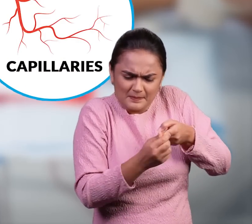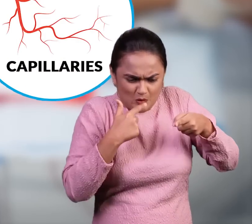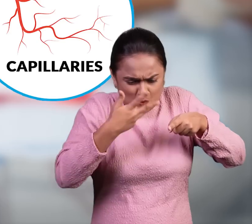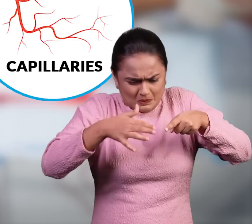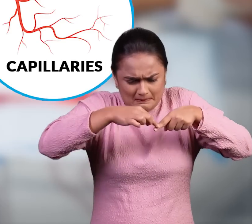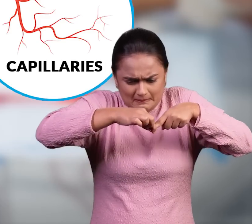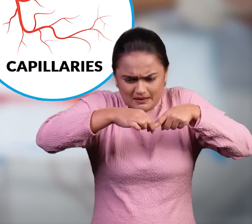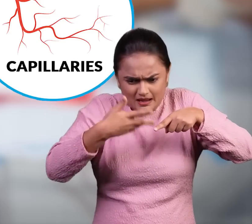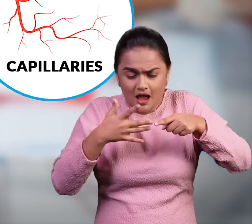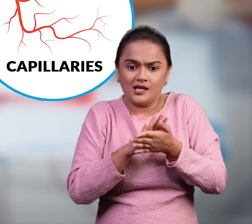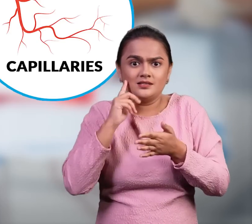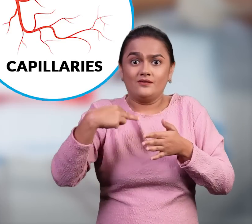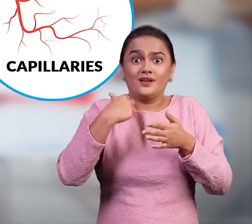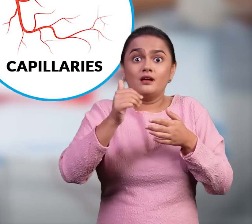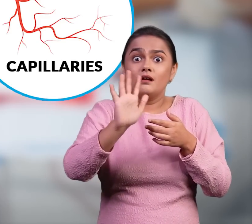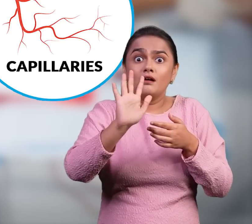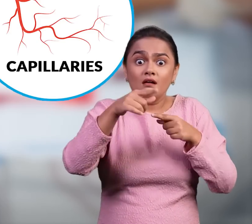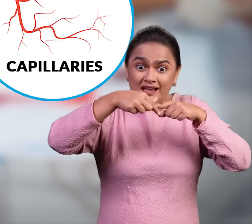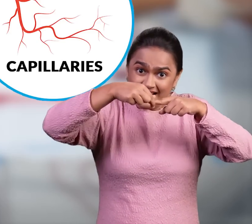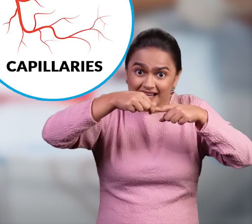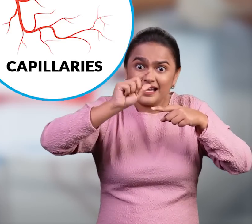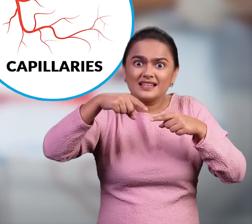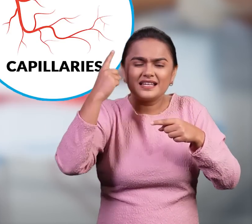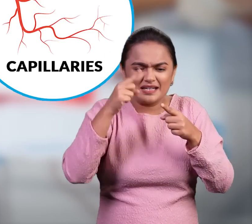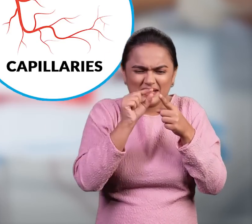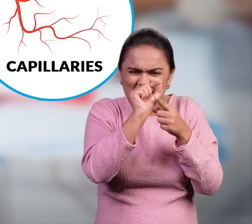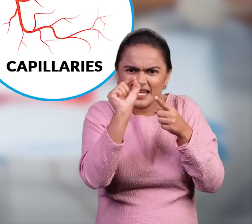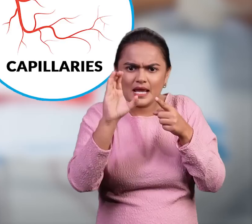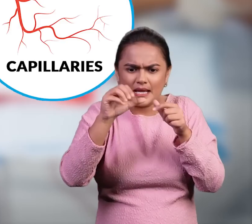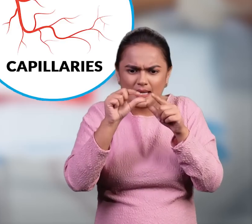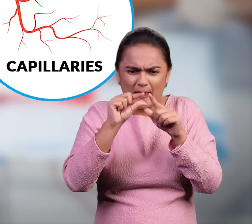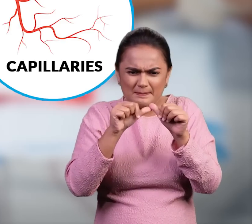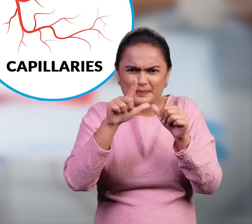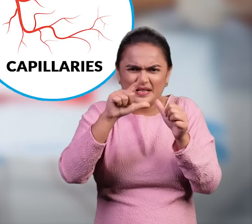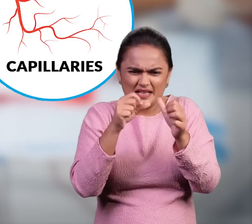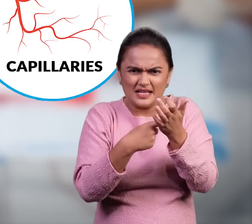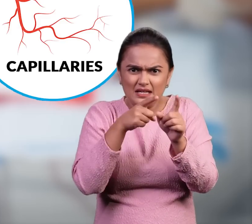When you squeeze, your capillaries, i.e. the smallest blood vessels,